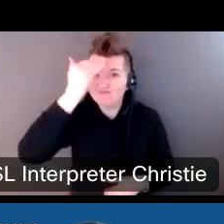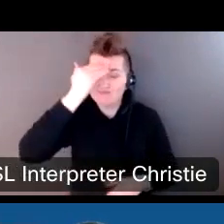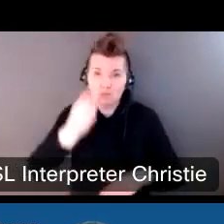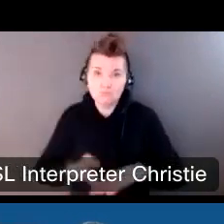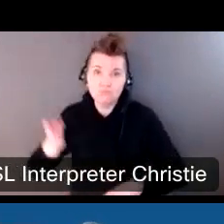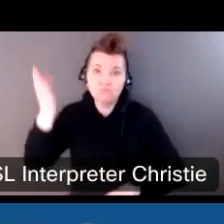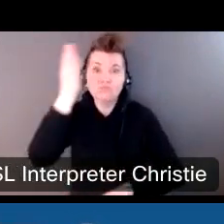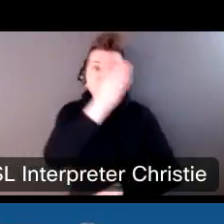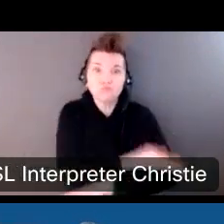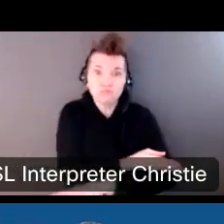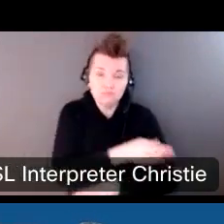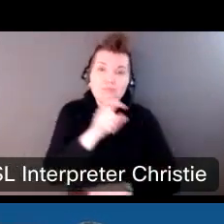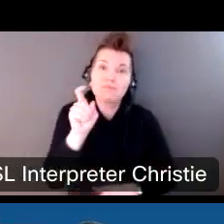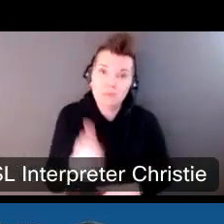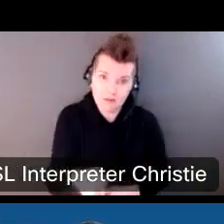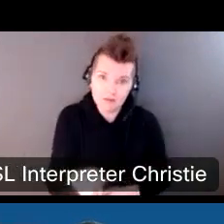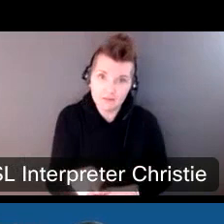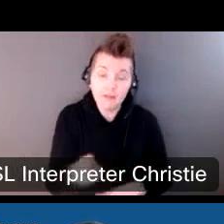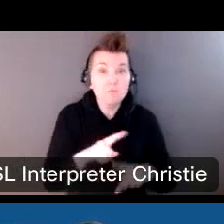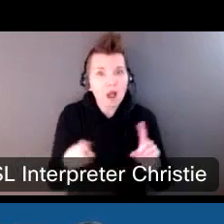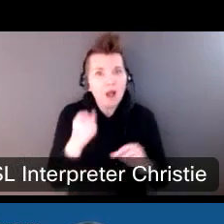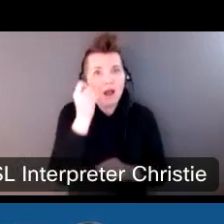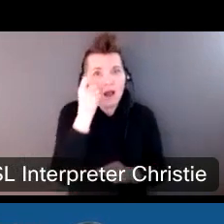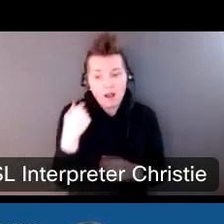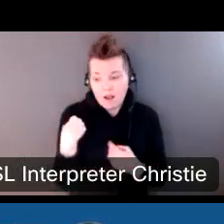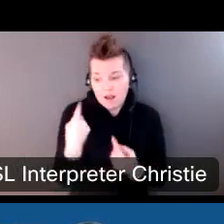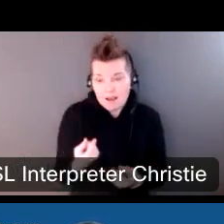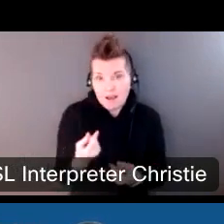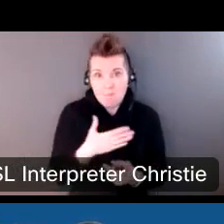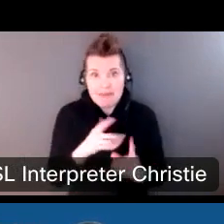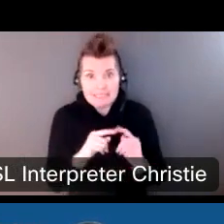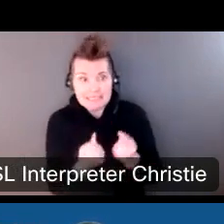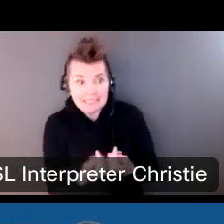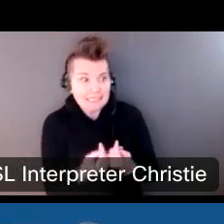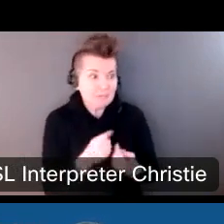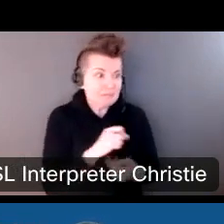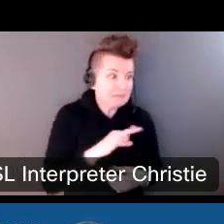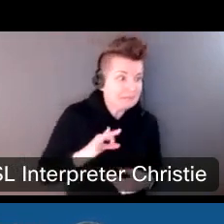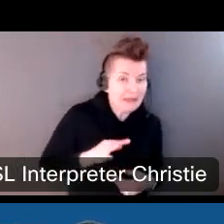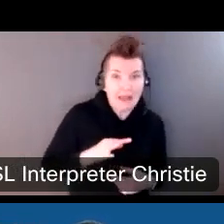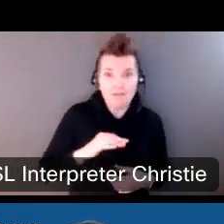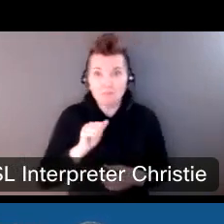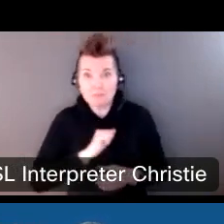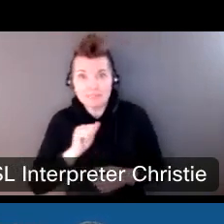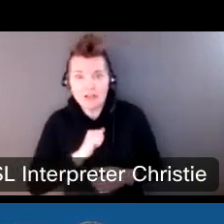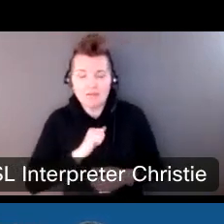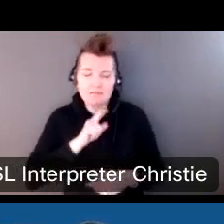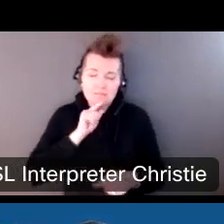But between myself, my team, and many others of the staff within the City of Toronto, we're very much committed to this cause.